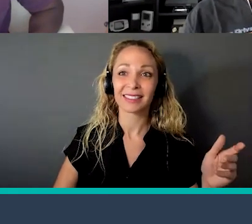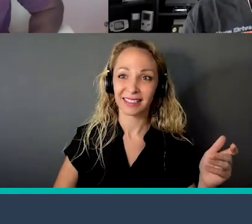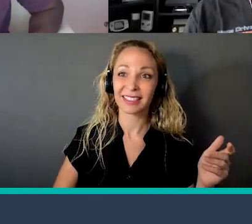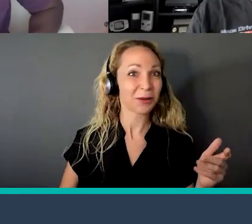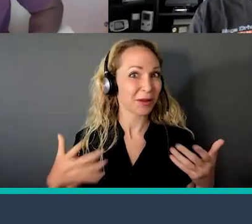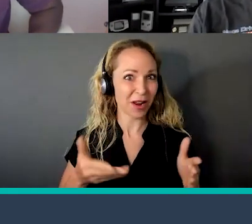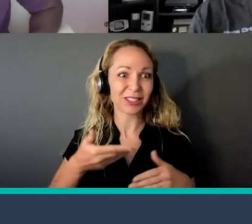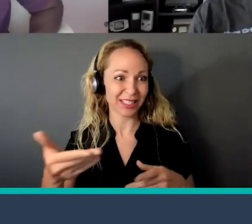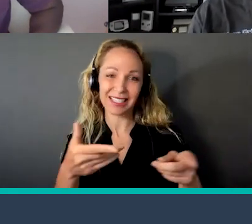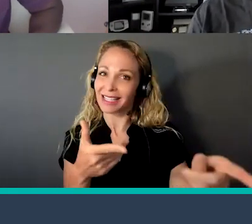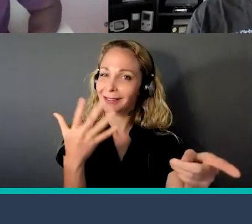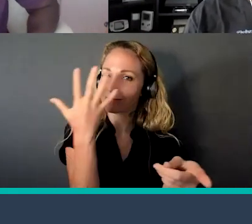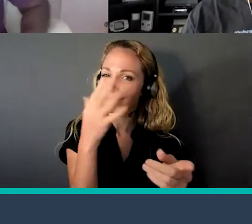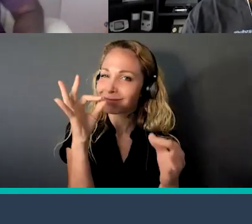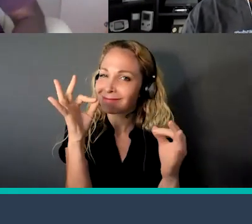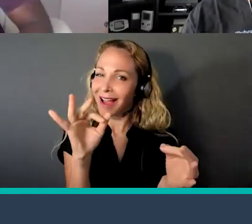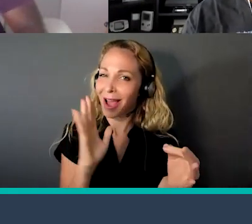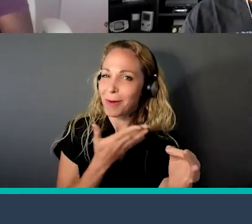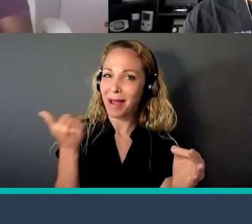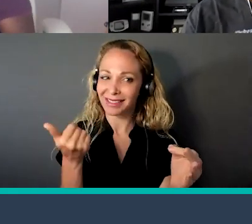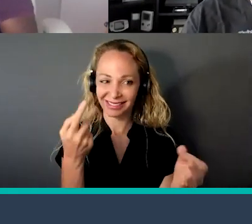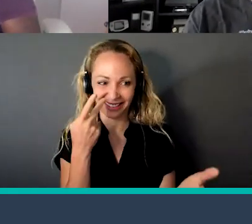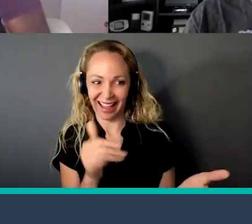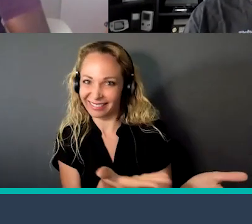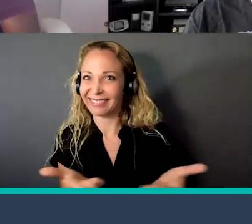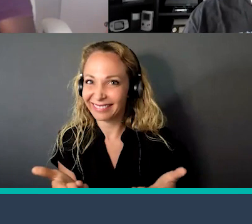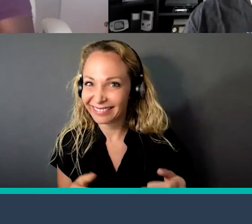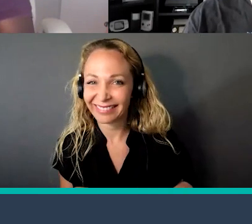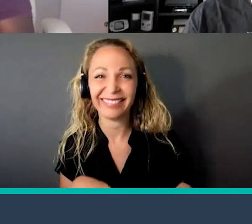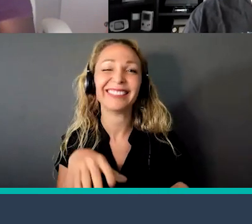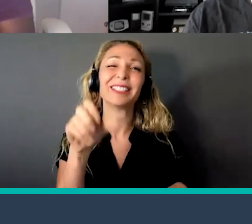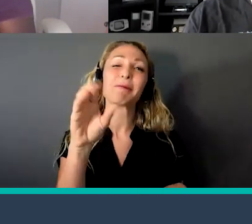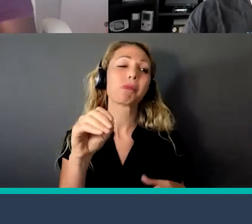SO THIS IS WHAT WE LOVE TO TALK ABOUT.